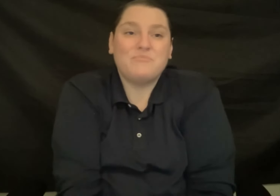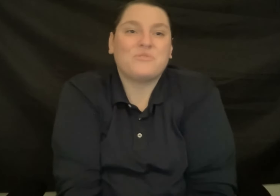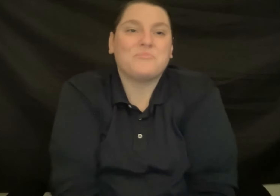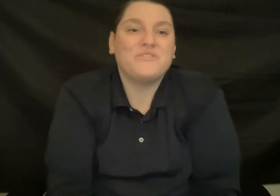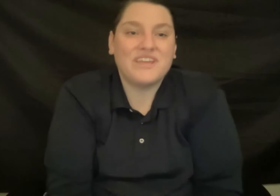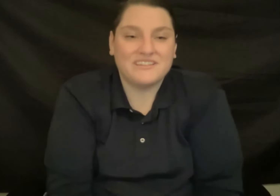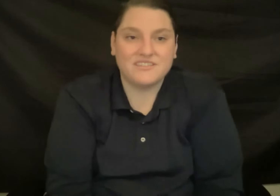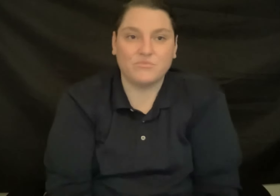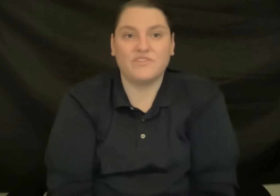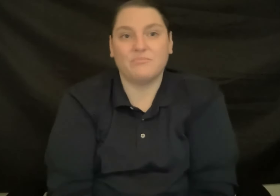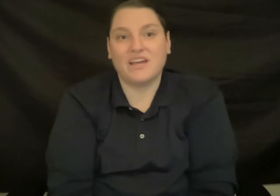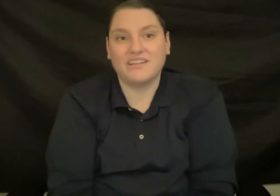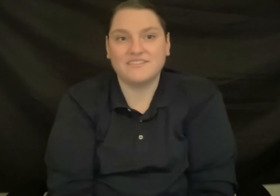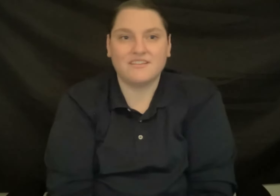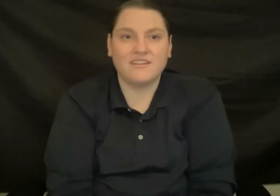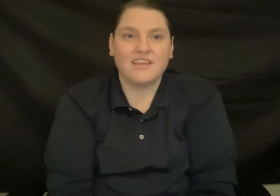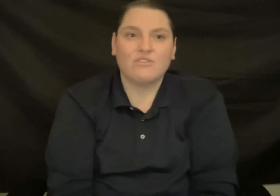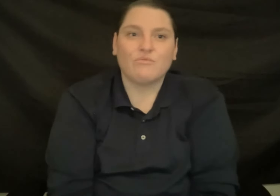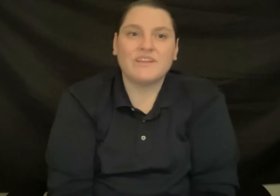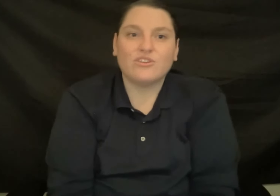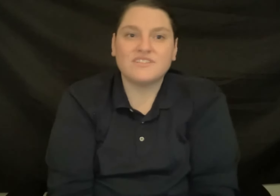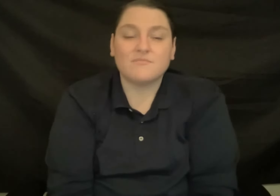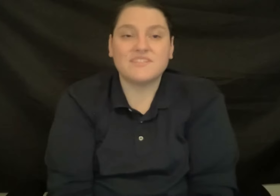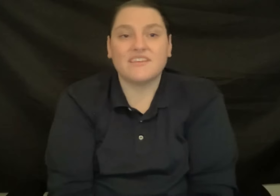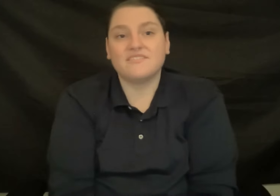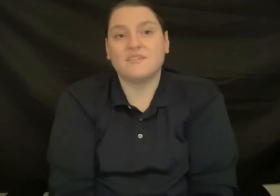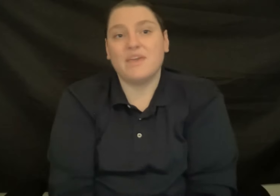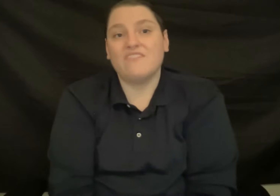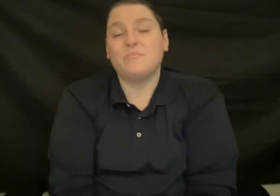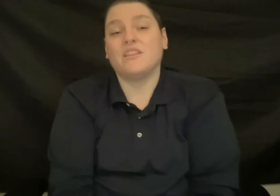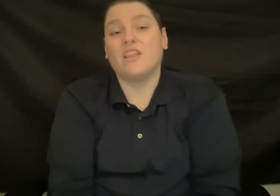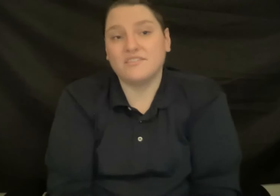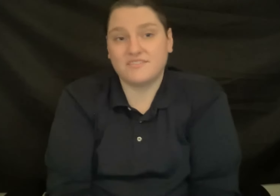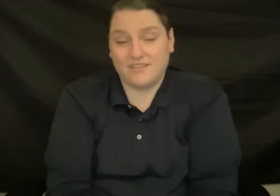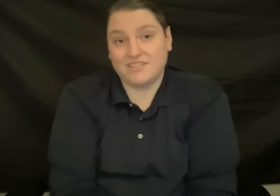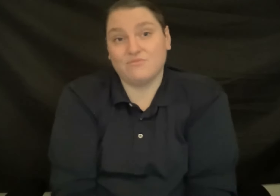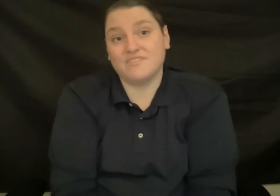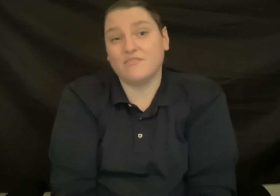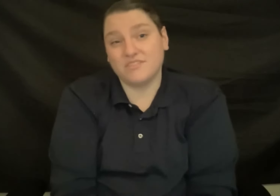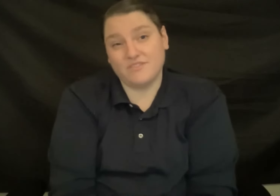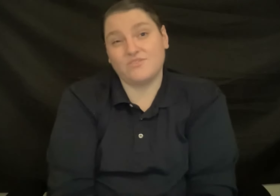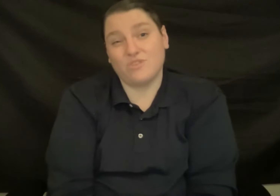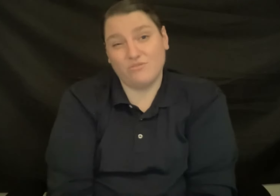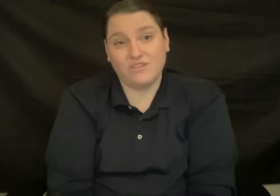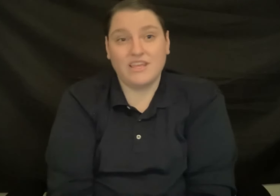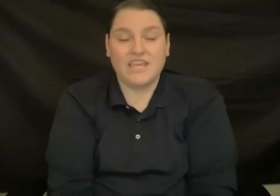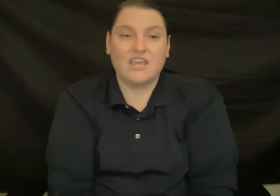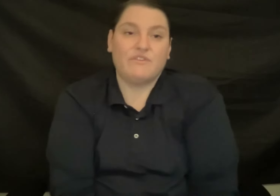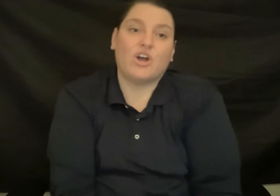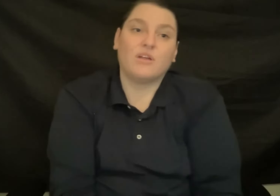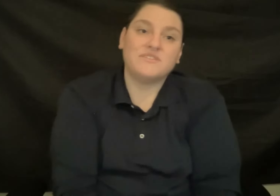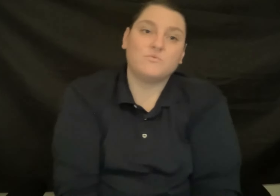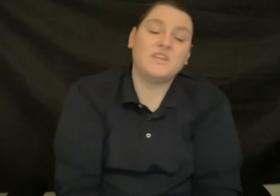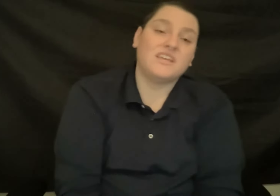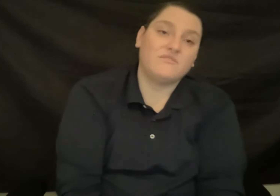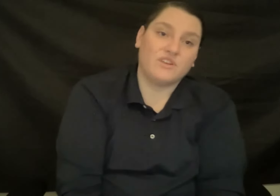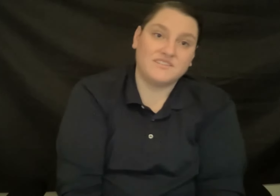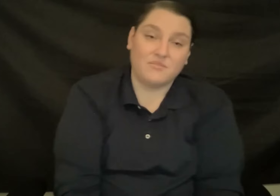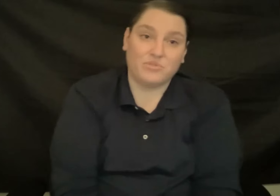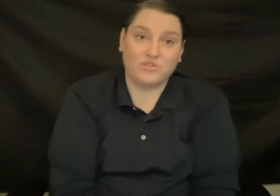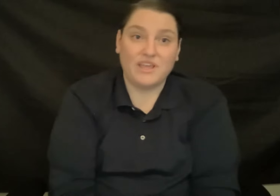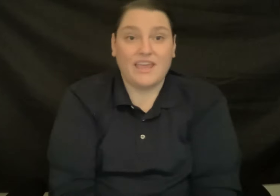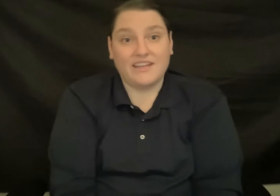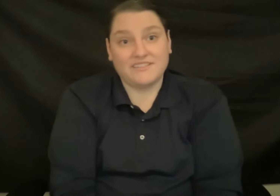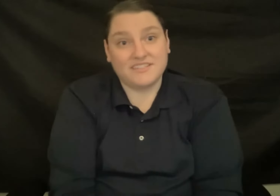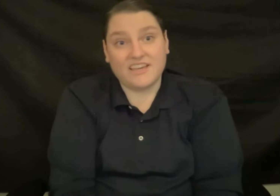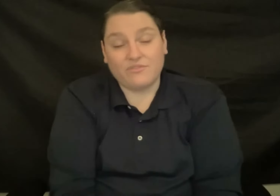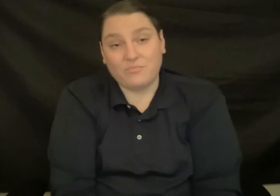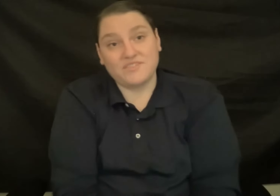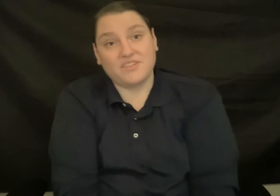there's a higher chance of things like depression and struggling to take care of yourself and getting support. Support systems are really key during healing and recovery.